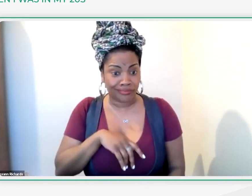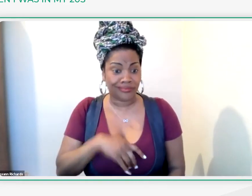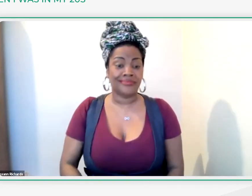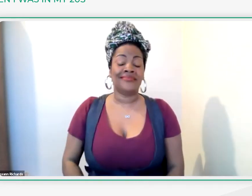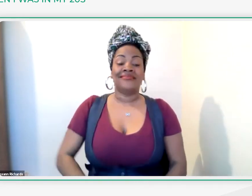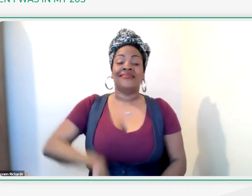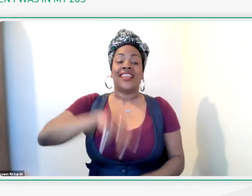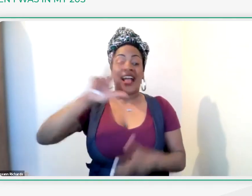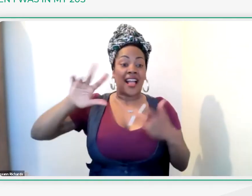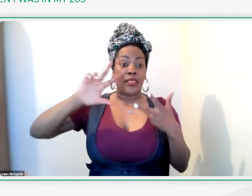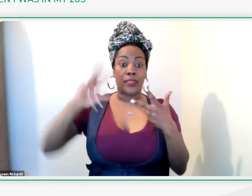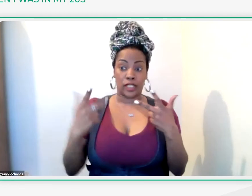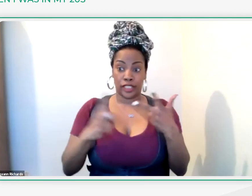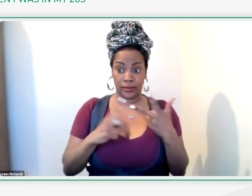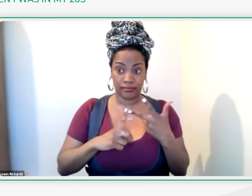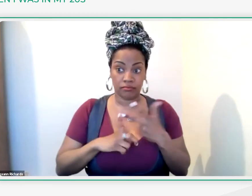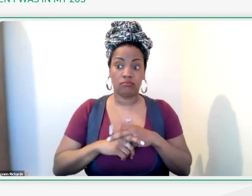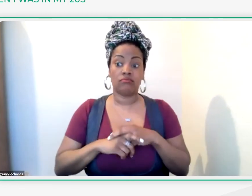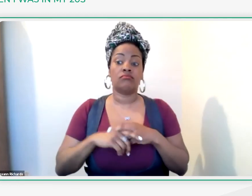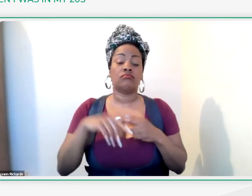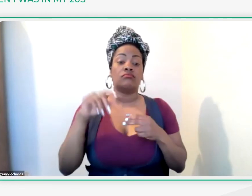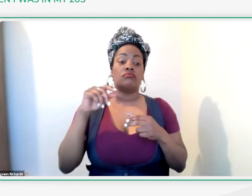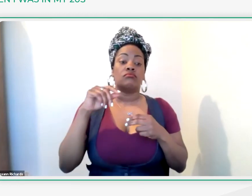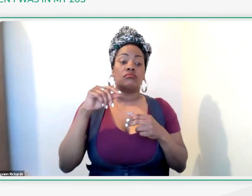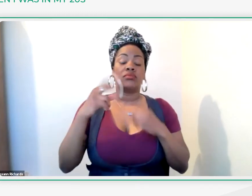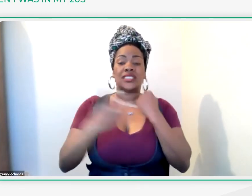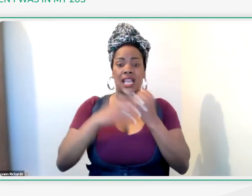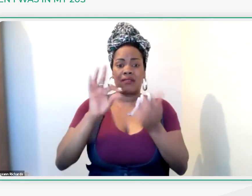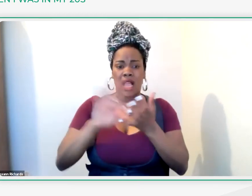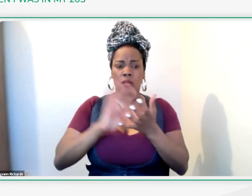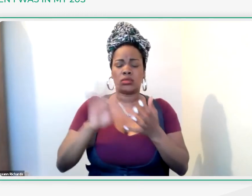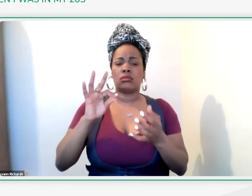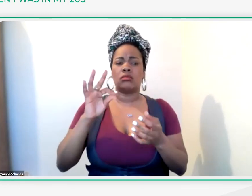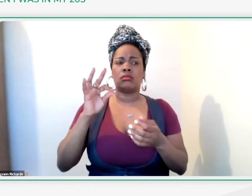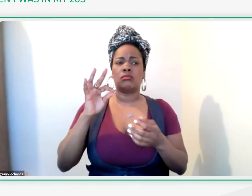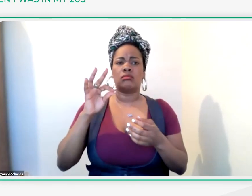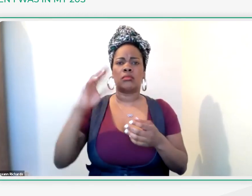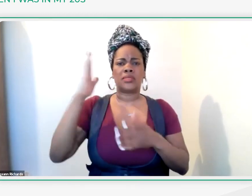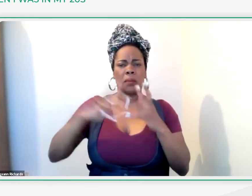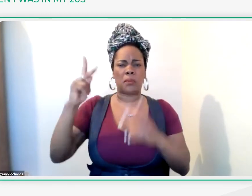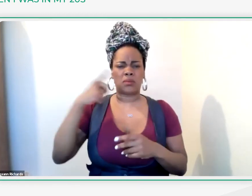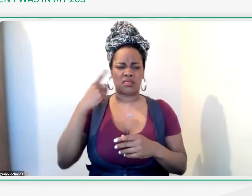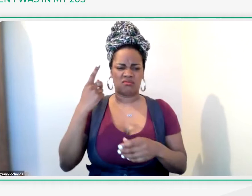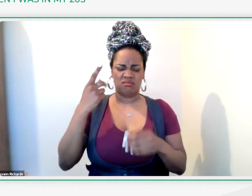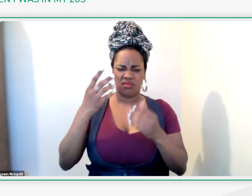So, hey, I'll have to check that one out too. Thirdly, savings accounts.